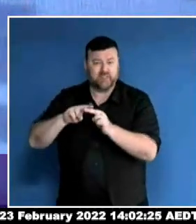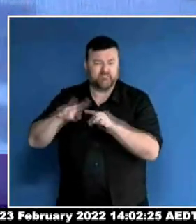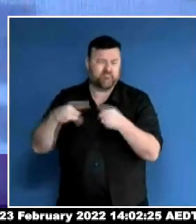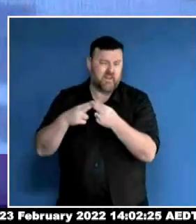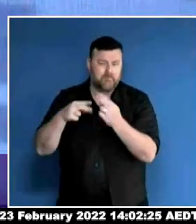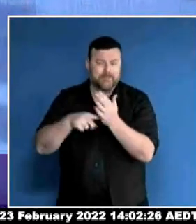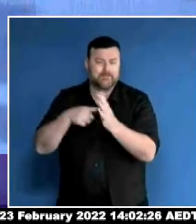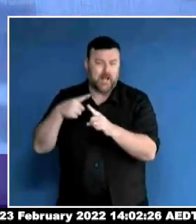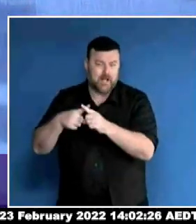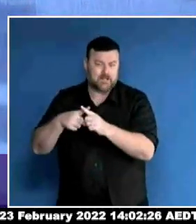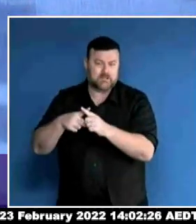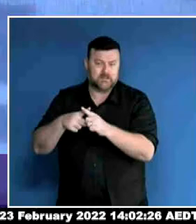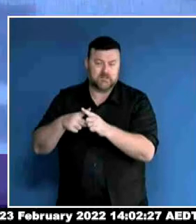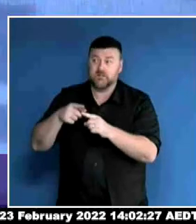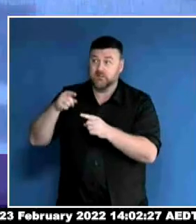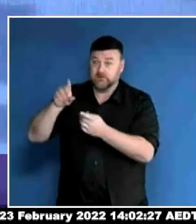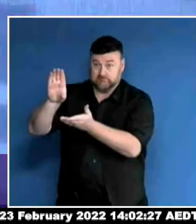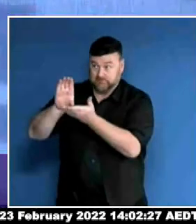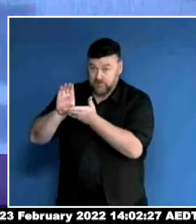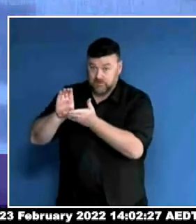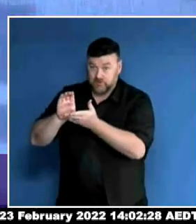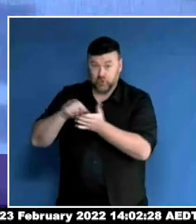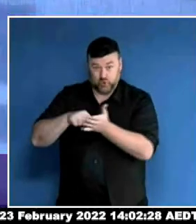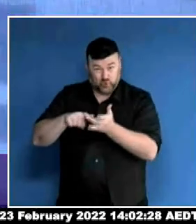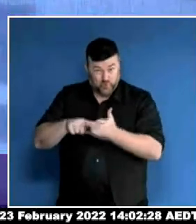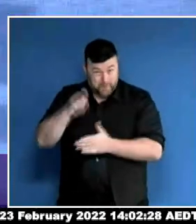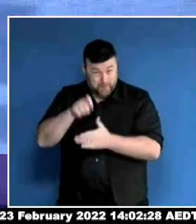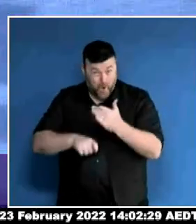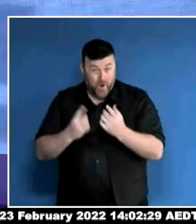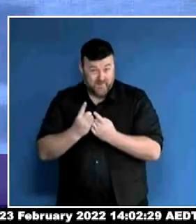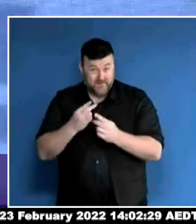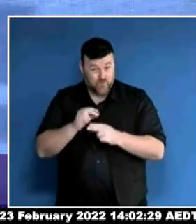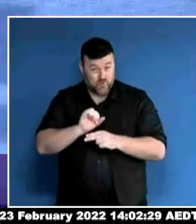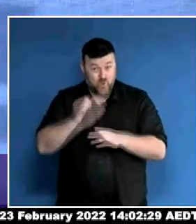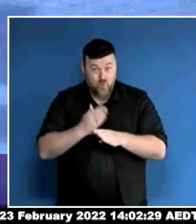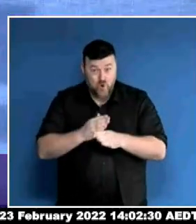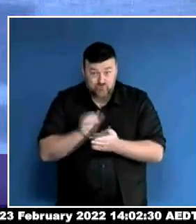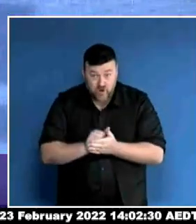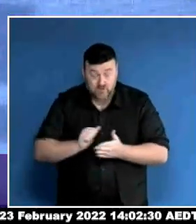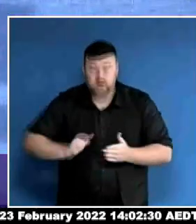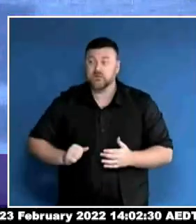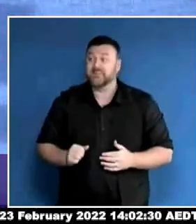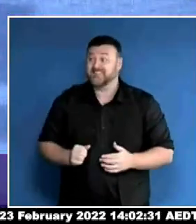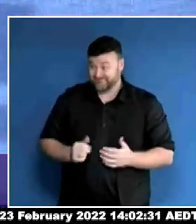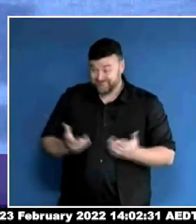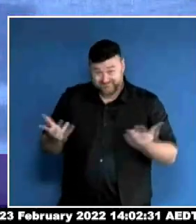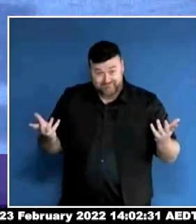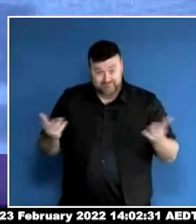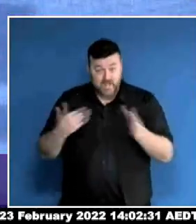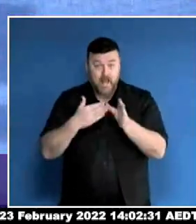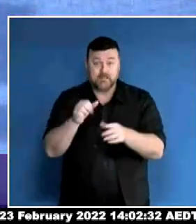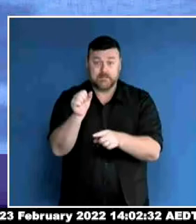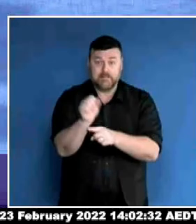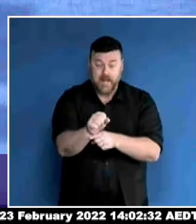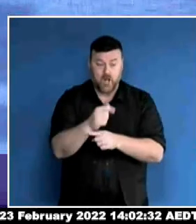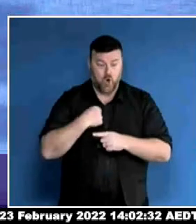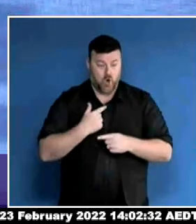to actually do your job; is that right? Yes, like, when I walked out the door I was just - so much information had gone in